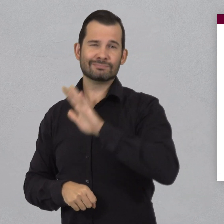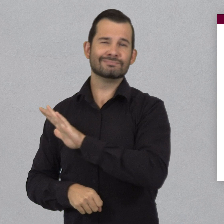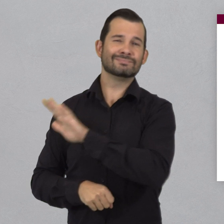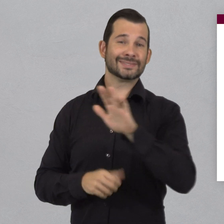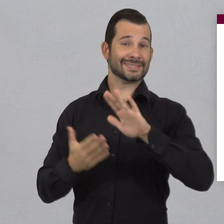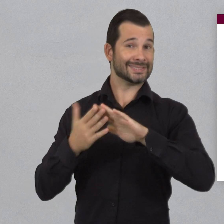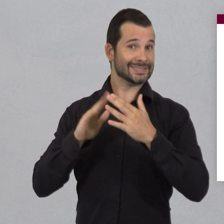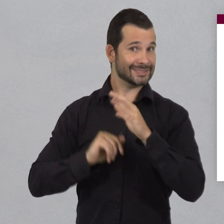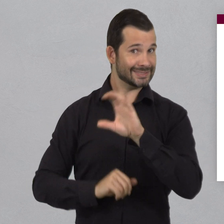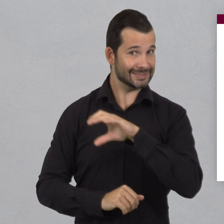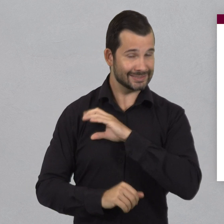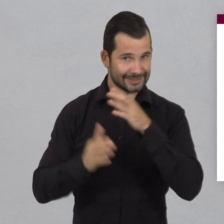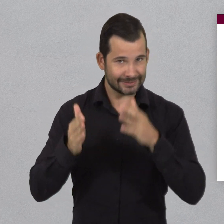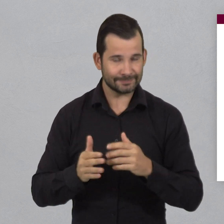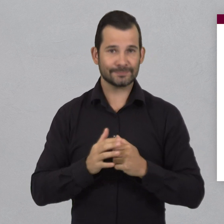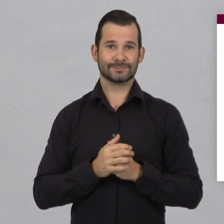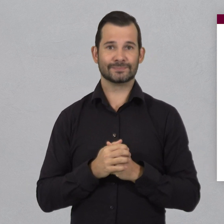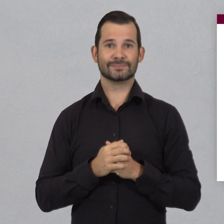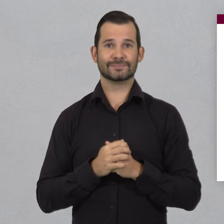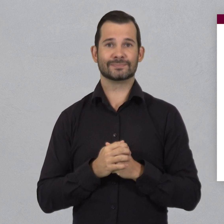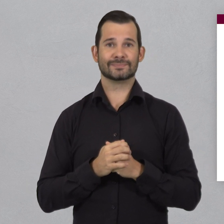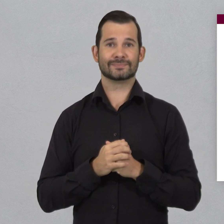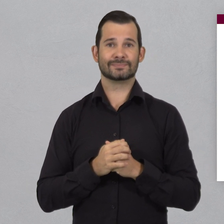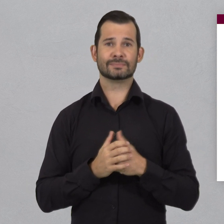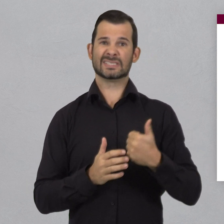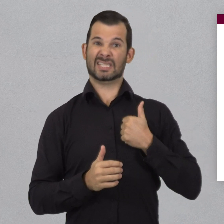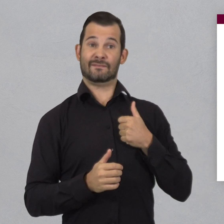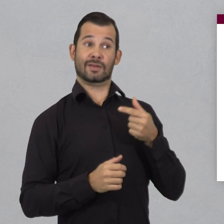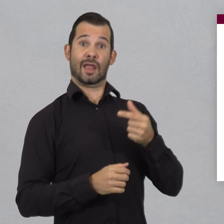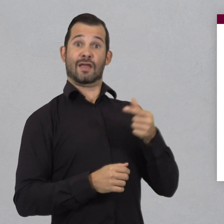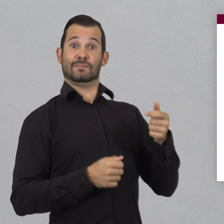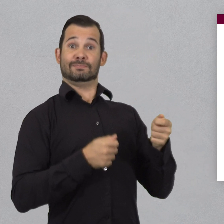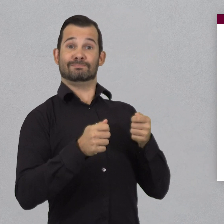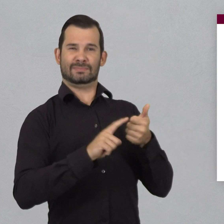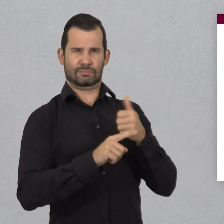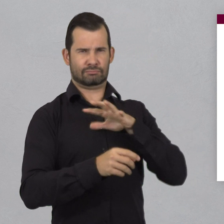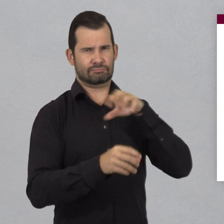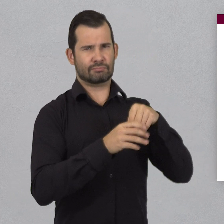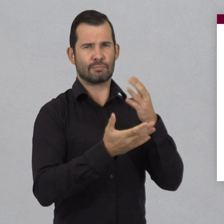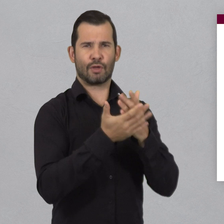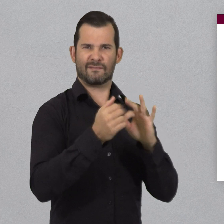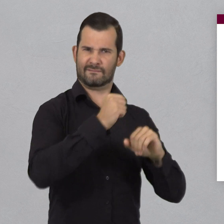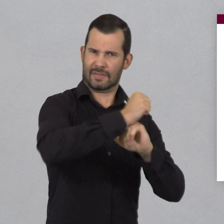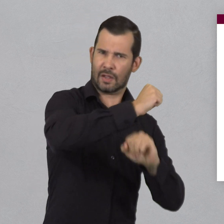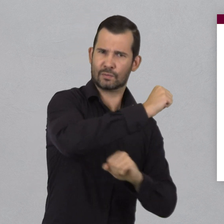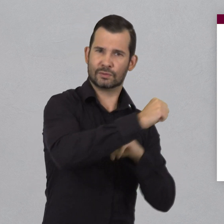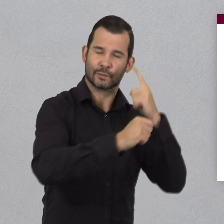jobs and other benefits for their citizens. Self-government is part of the foundation